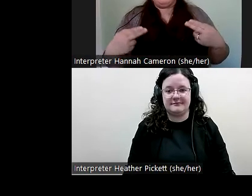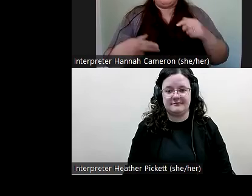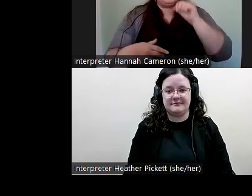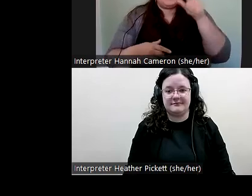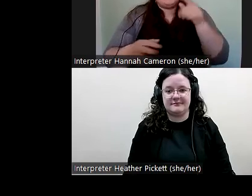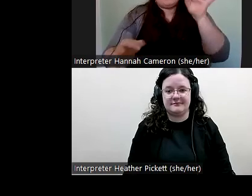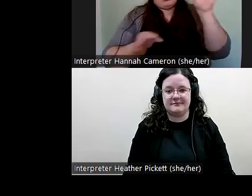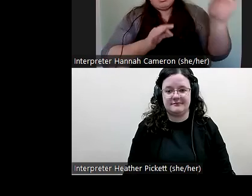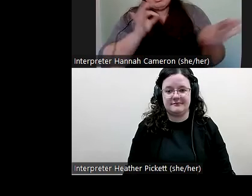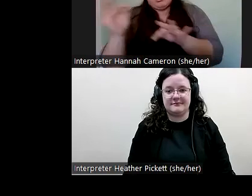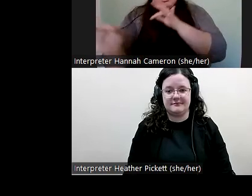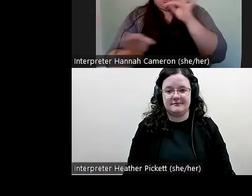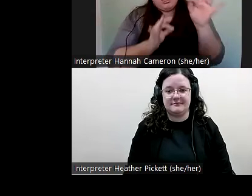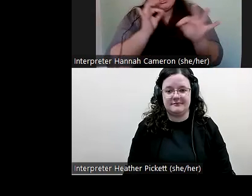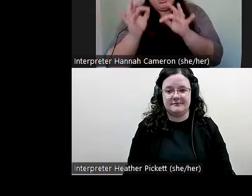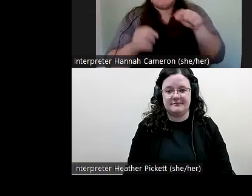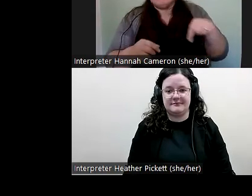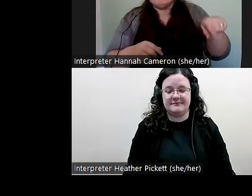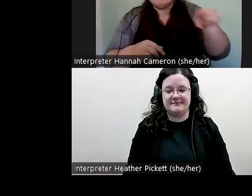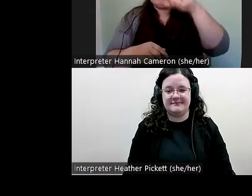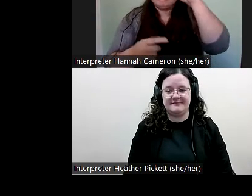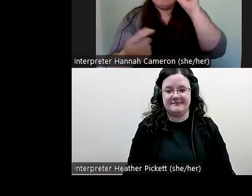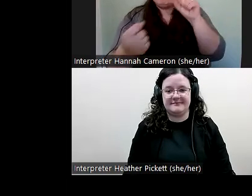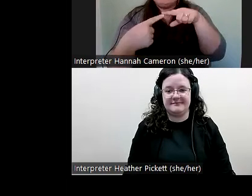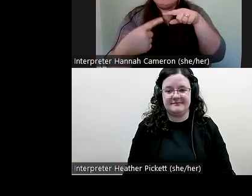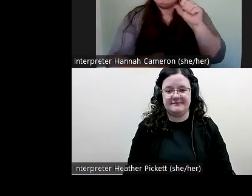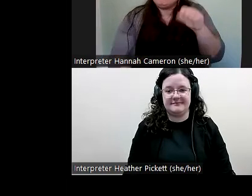that though people in that group already fully understand what's happening and what's going